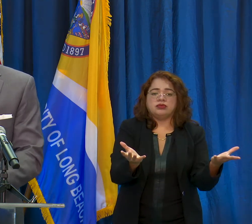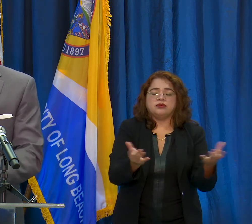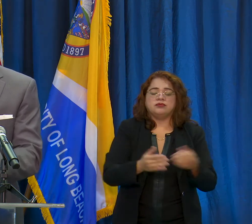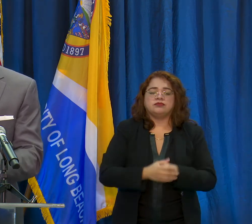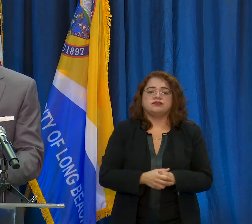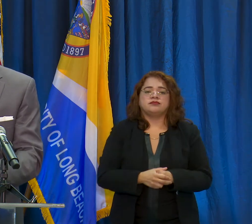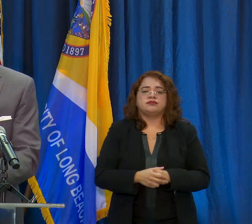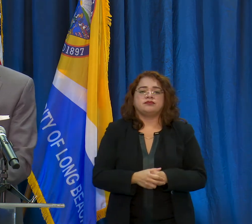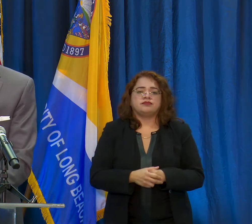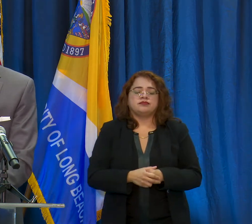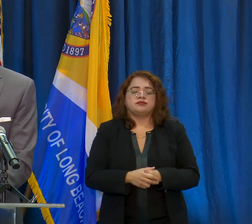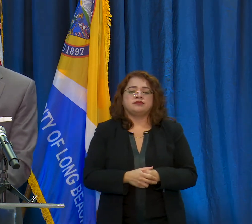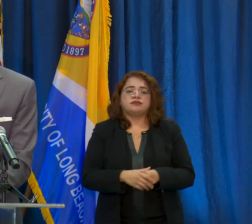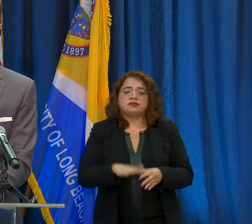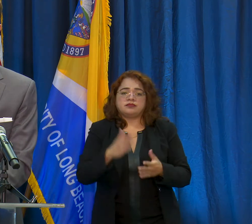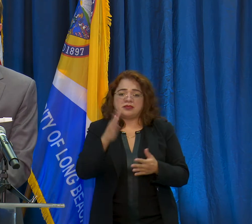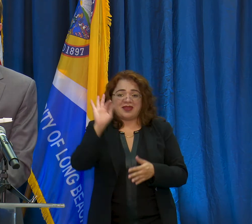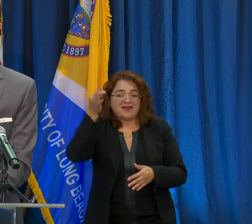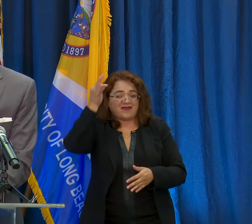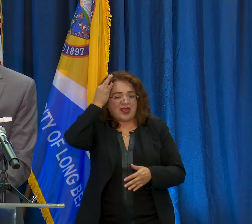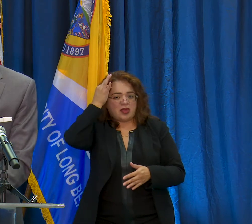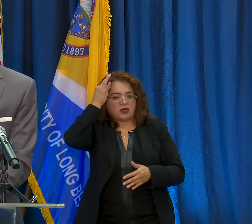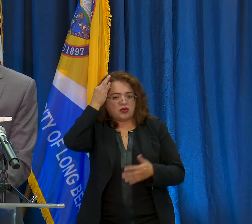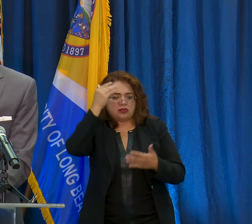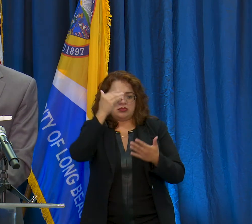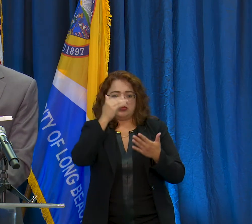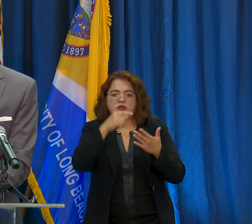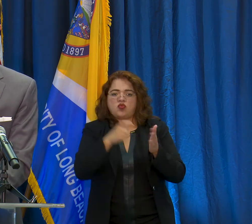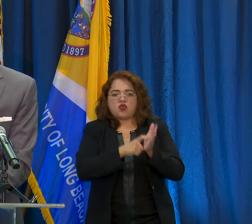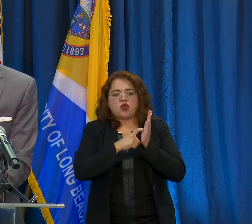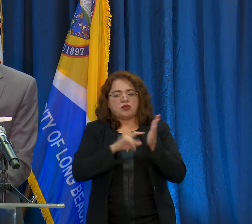There of course are some Federal requirements attached to Federal grant